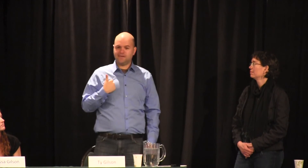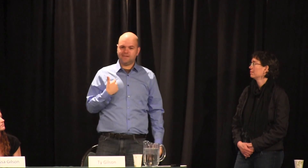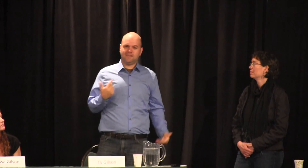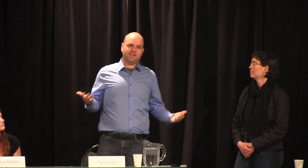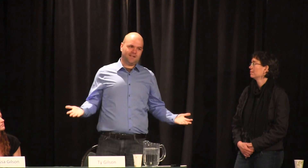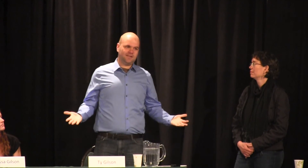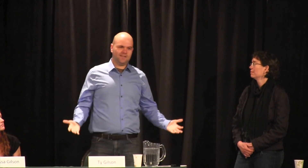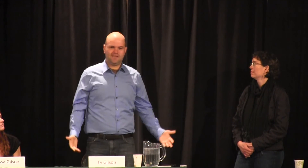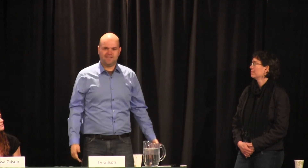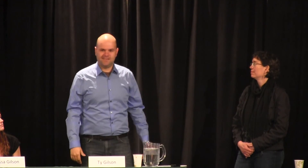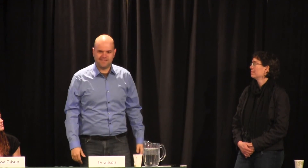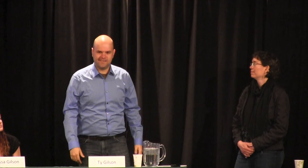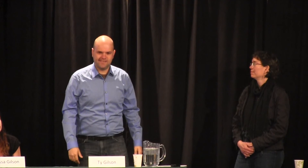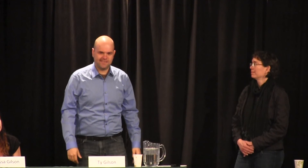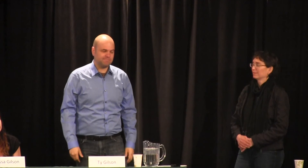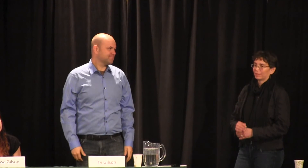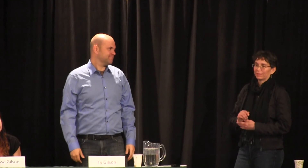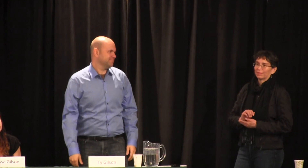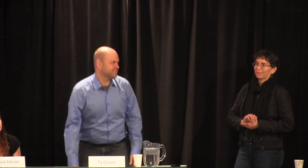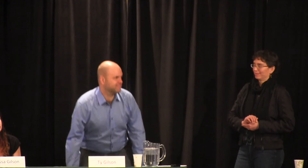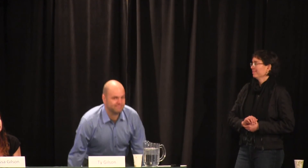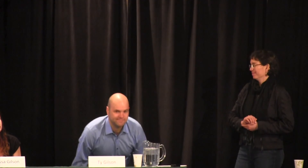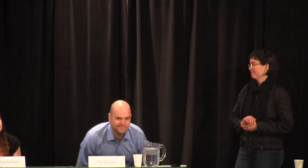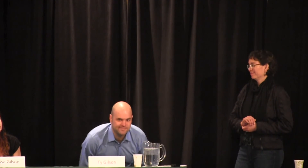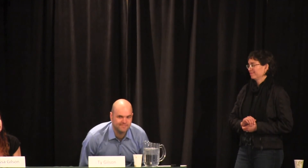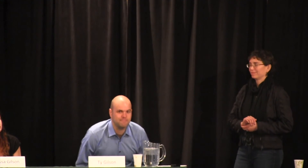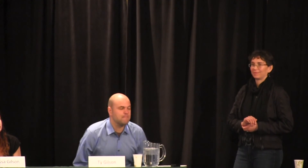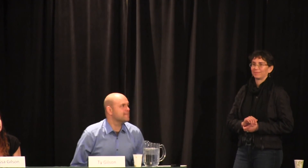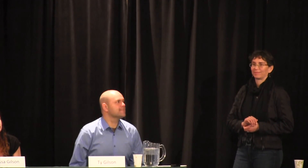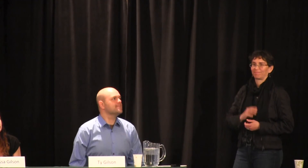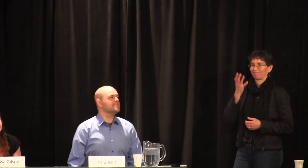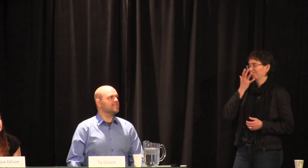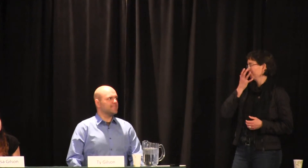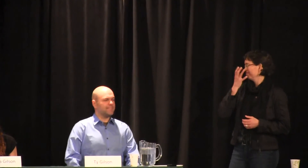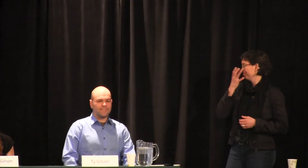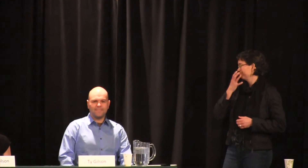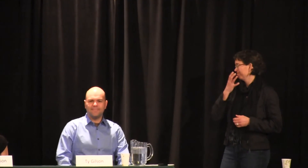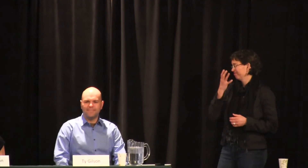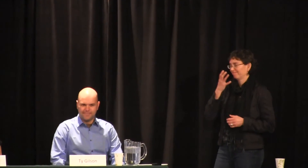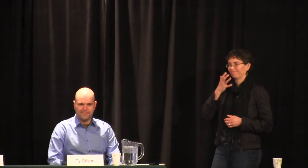but thankfully V.R. was really helpful to me. Elise: Wow.